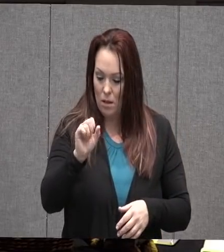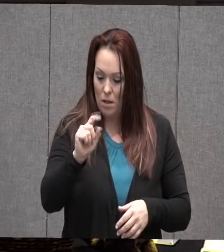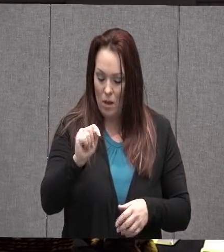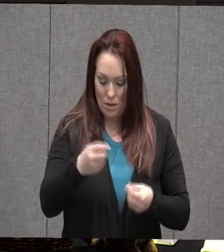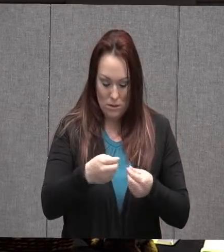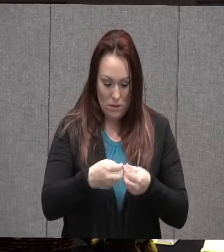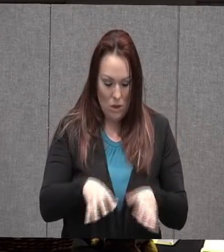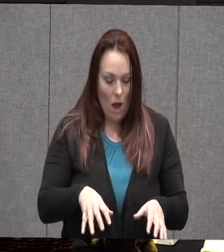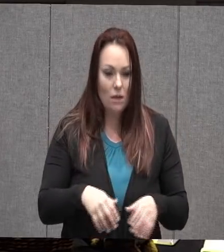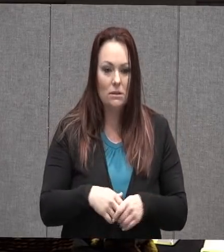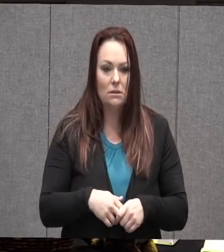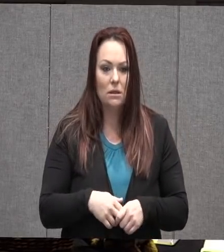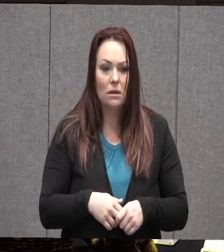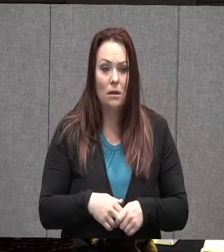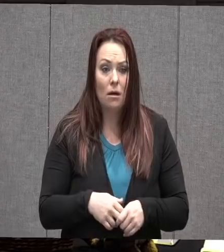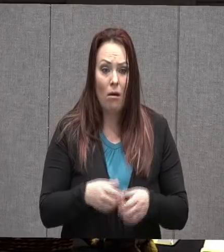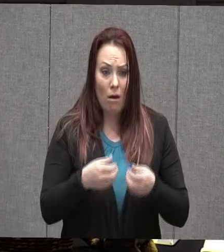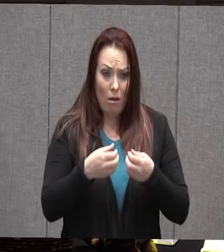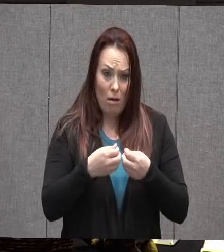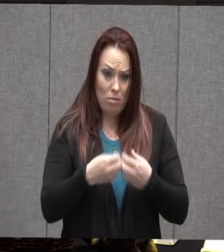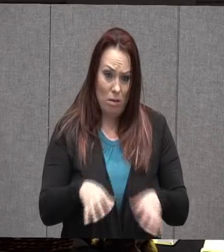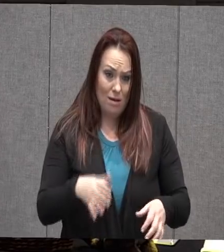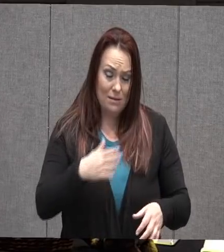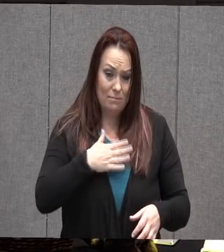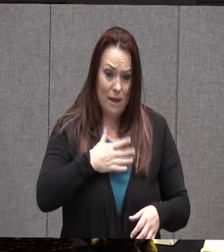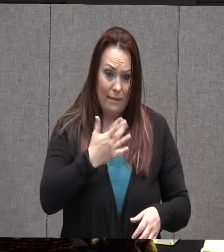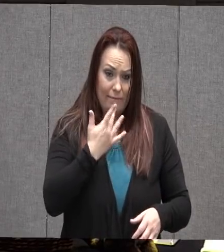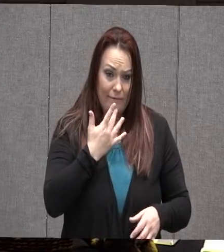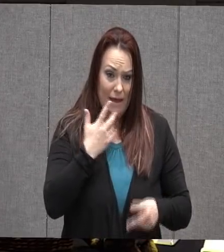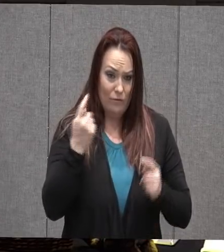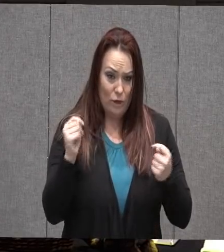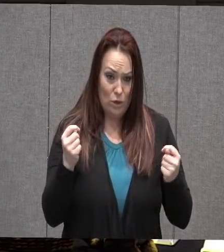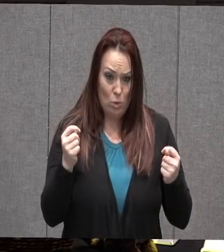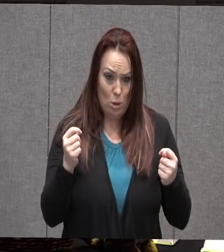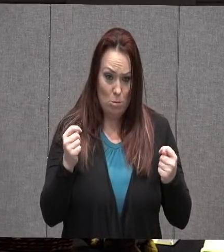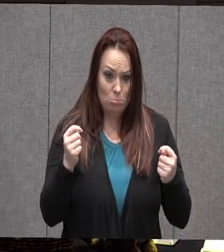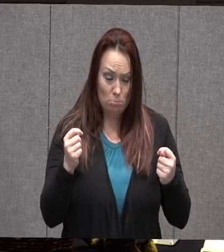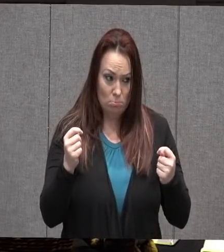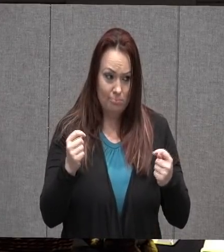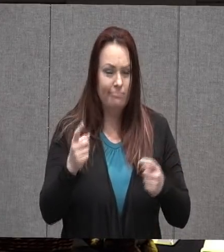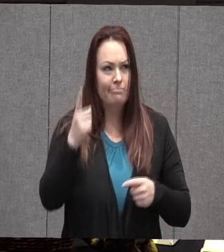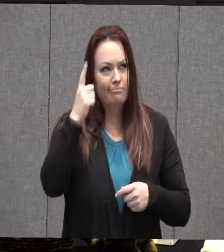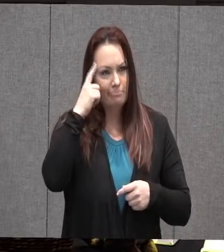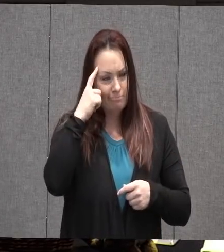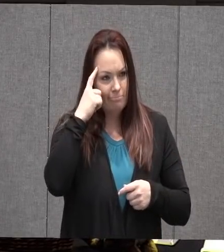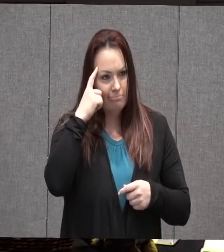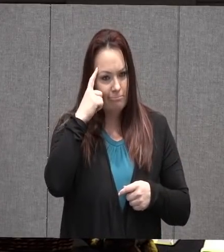Like, I lost my favorite toy, hmm. Okay, let's tap that one out.